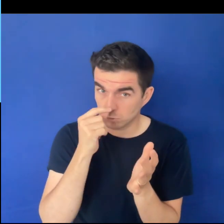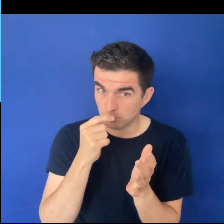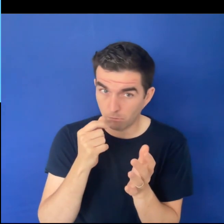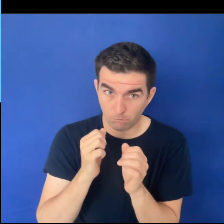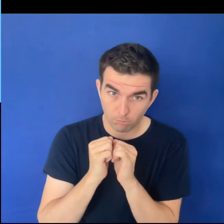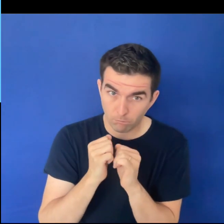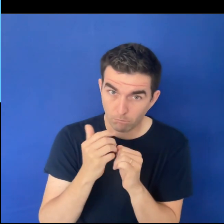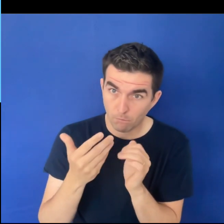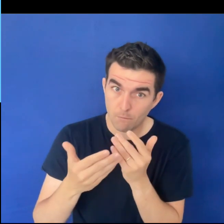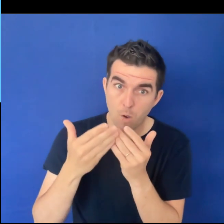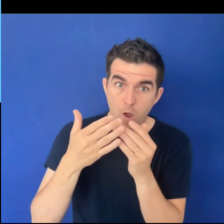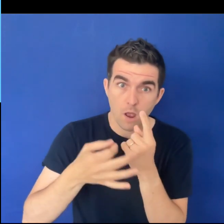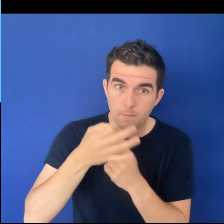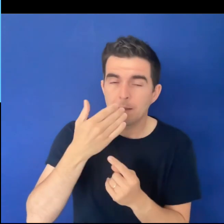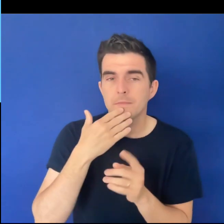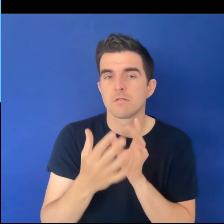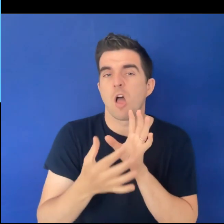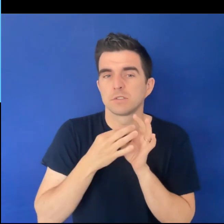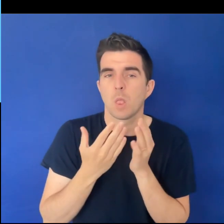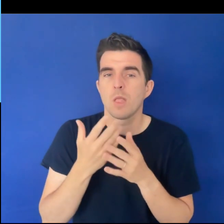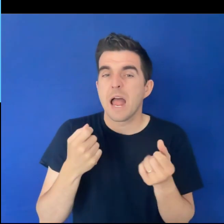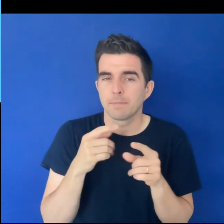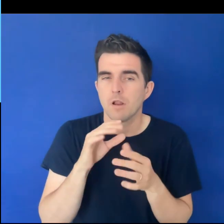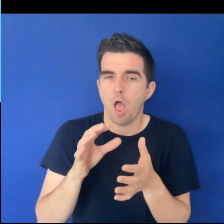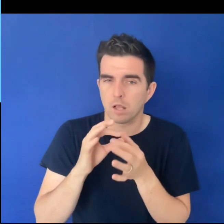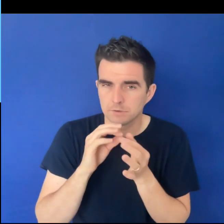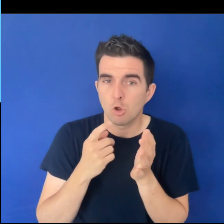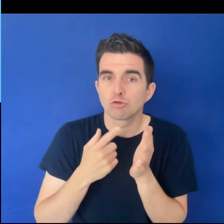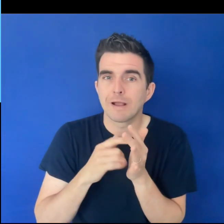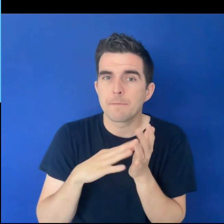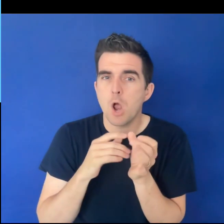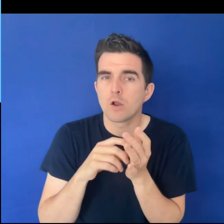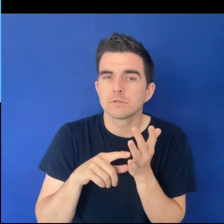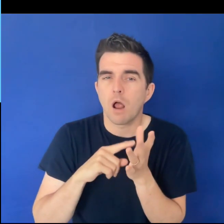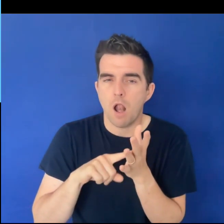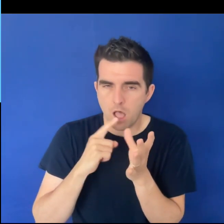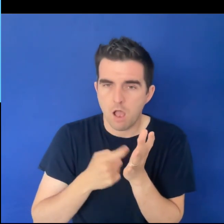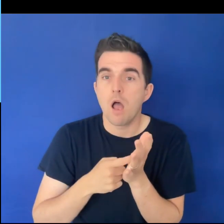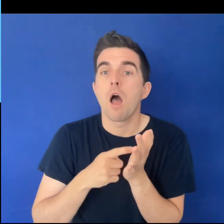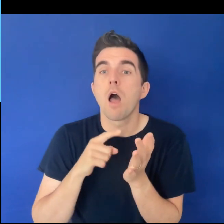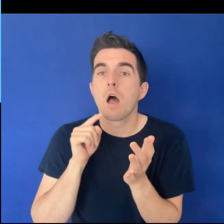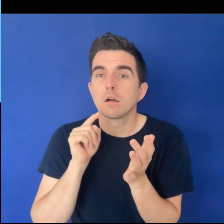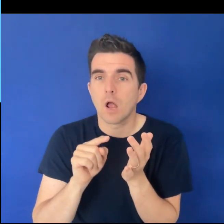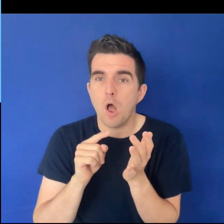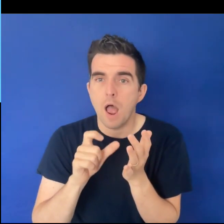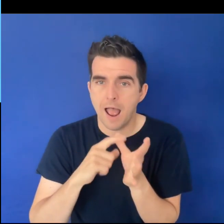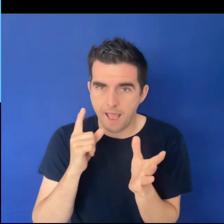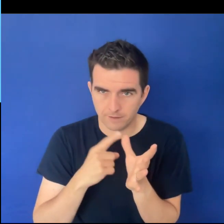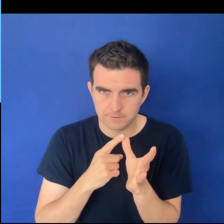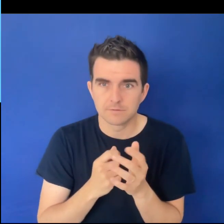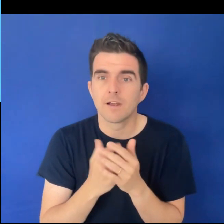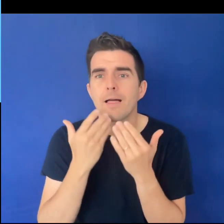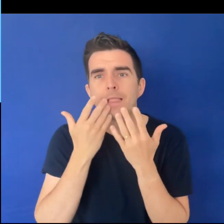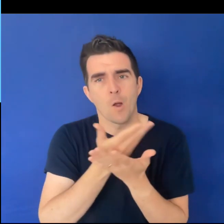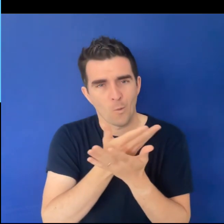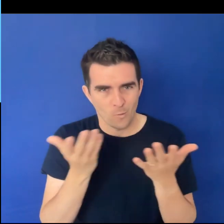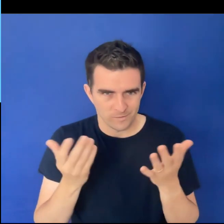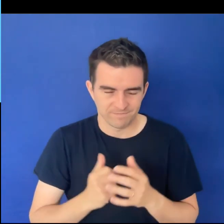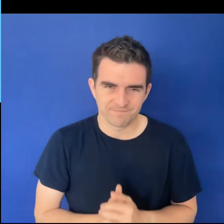please contact us at: Contact@Recombobulator.CA Thank you, from everyone at Recombobulator Games.